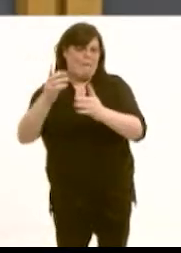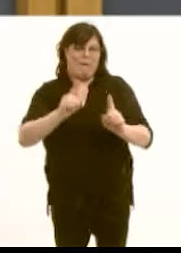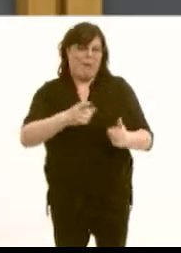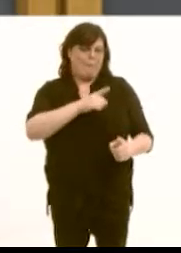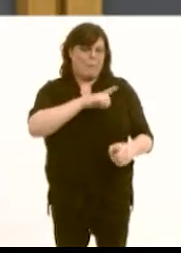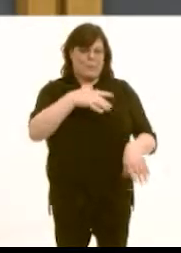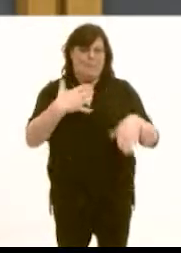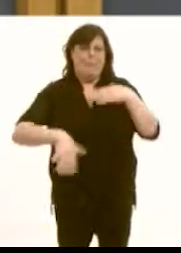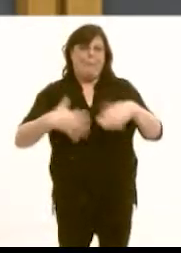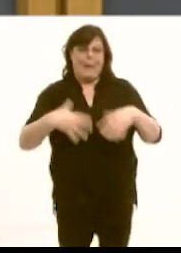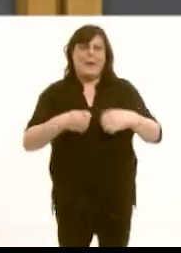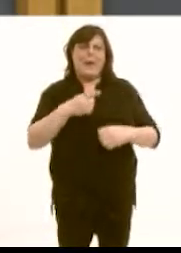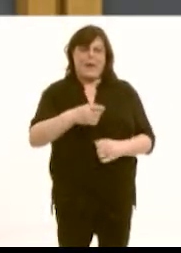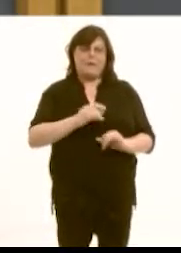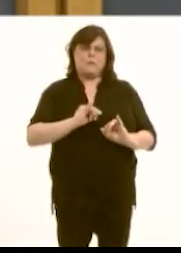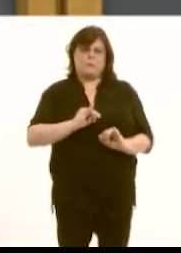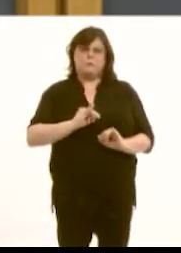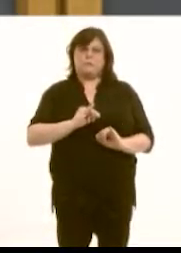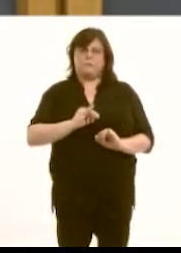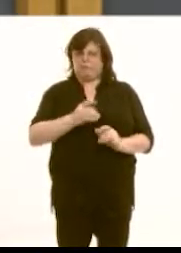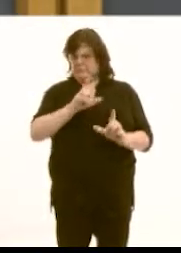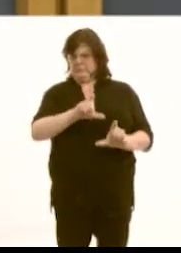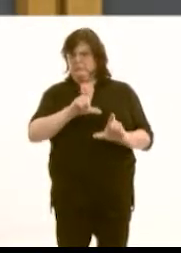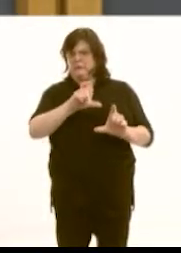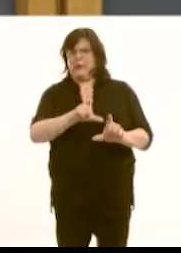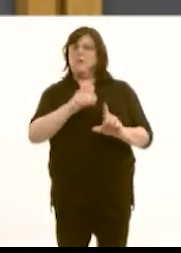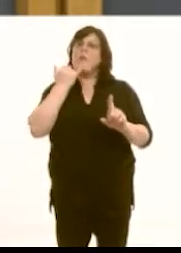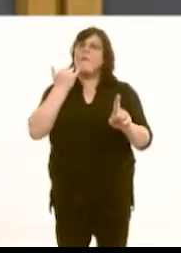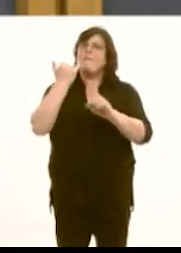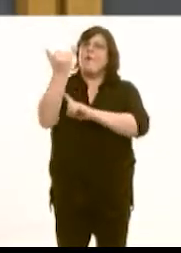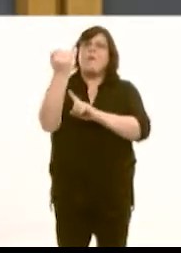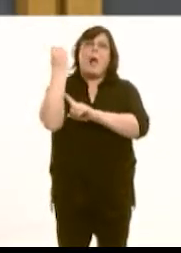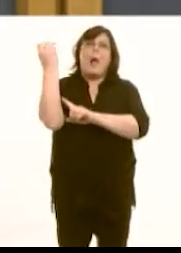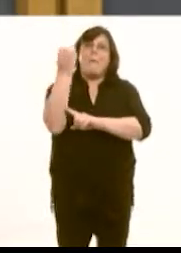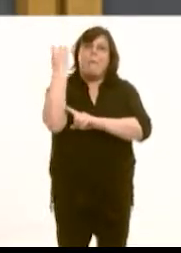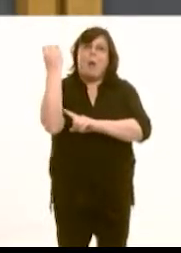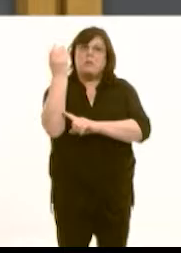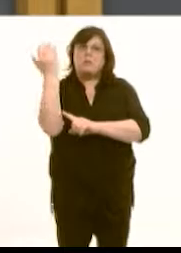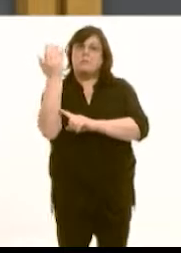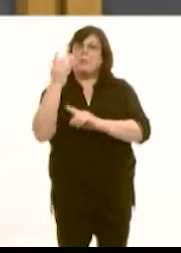severe pain she was in. An ambulance was called that took three hours and 20 minutes to arrive.